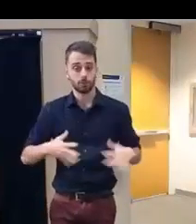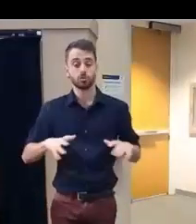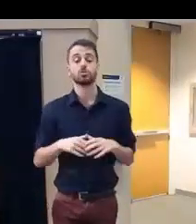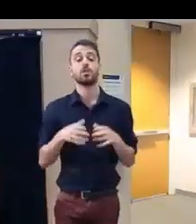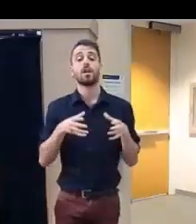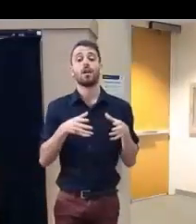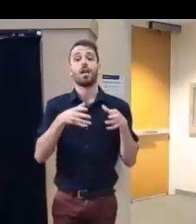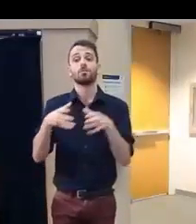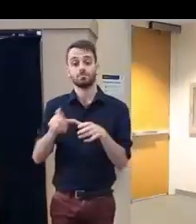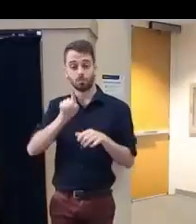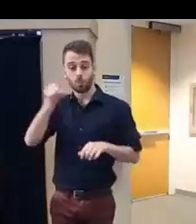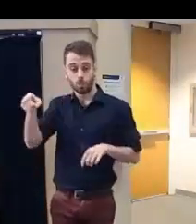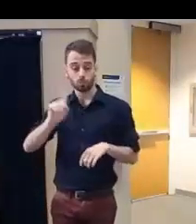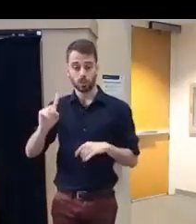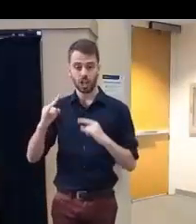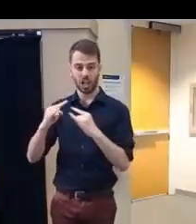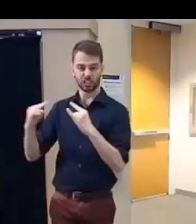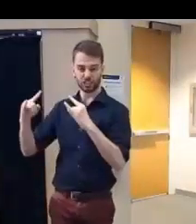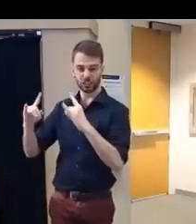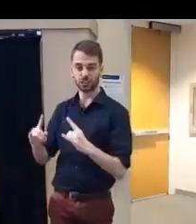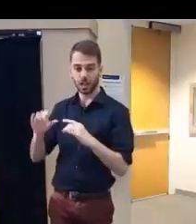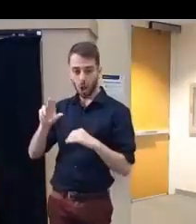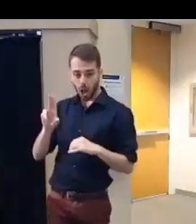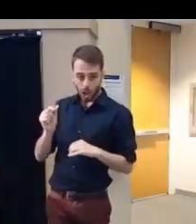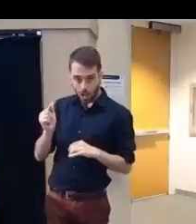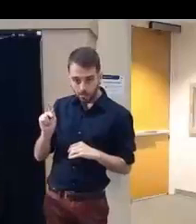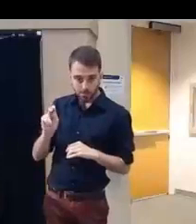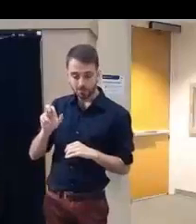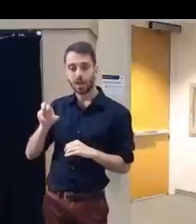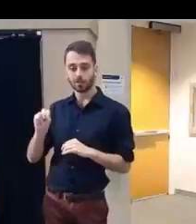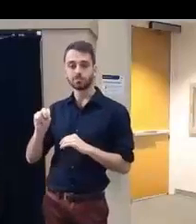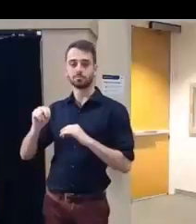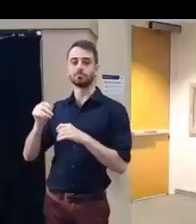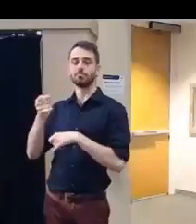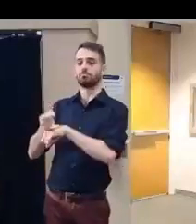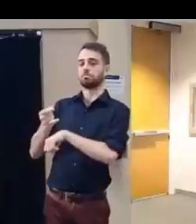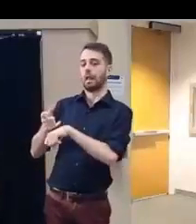Center training program we have a two two hour guided tour there that changes from year to year